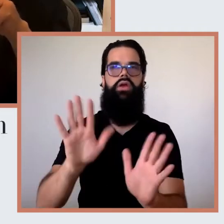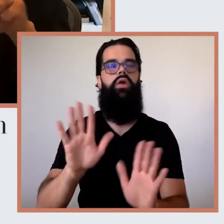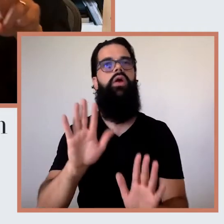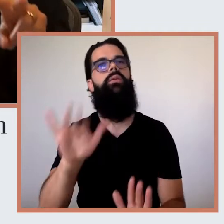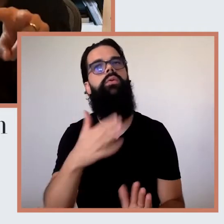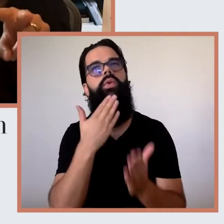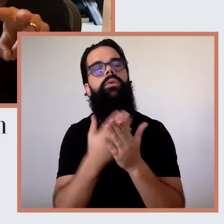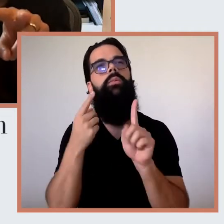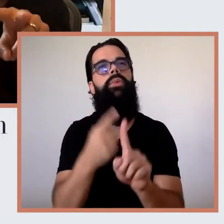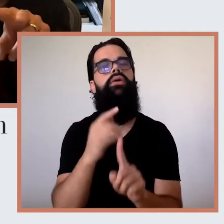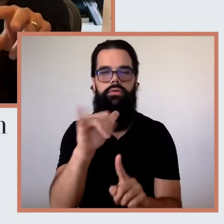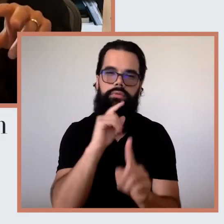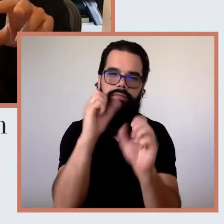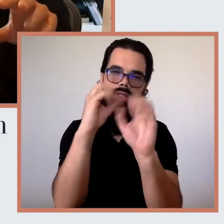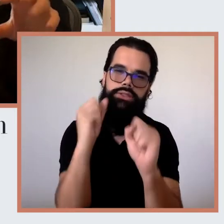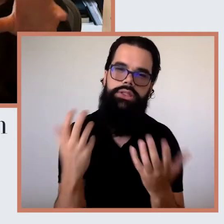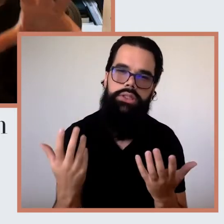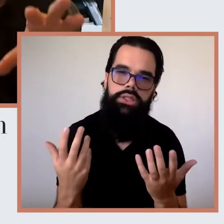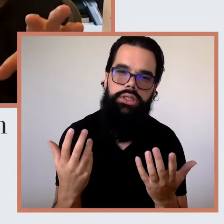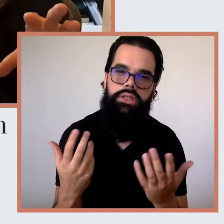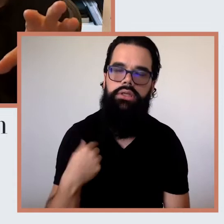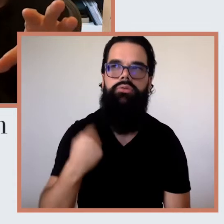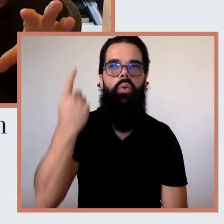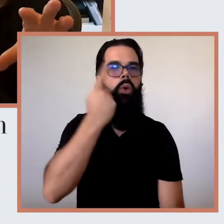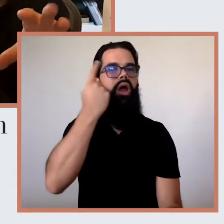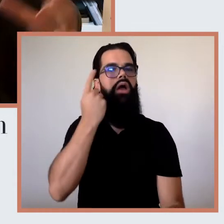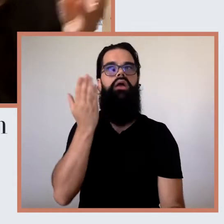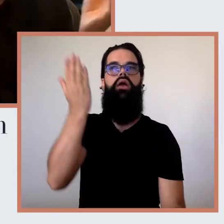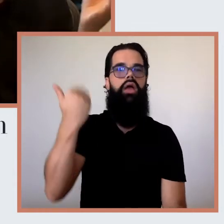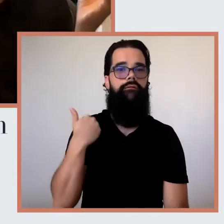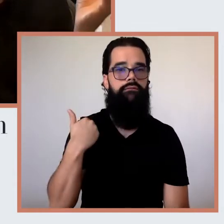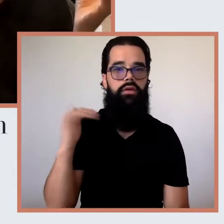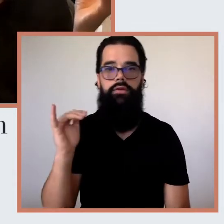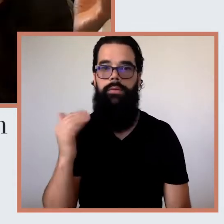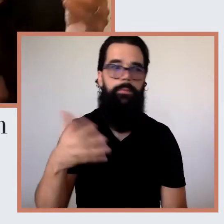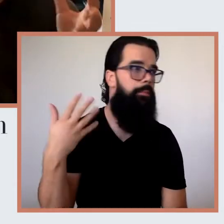So this is fascinating to me. So if in fact, and I wonder if they're out there, partners,